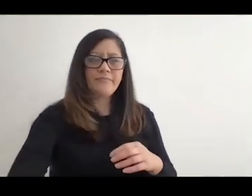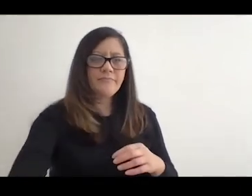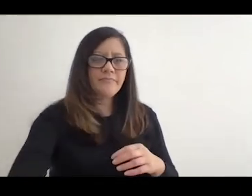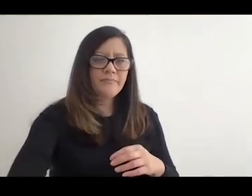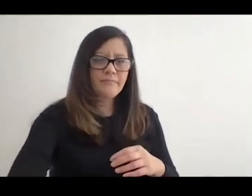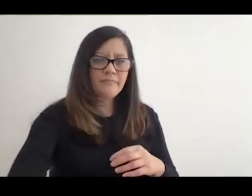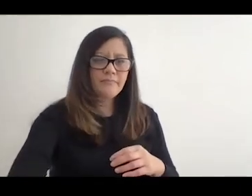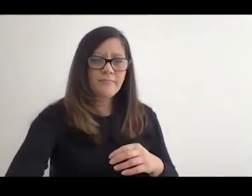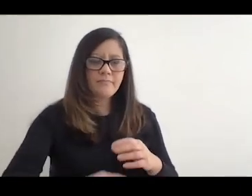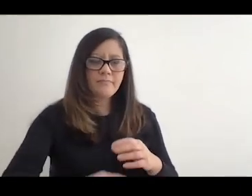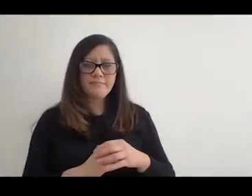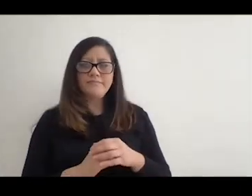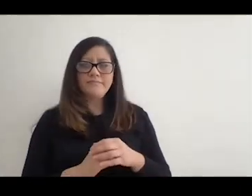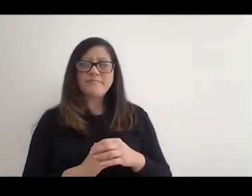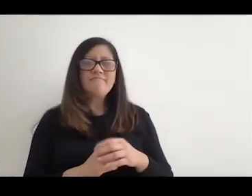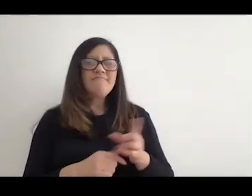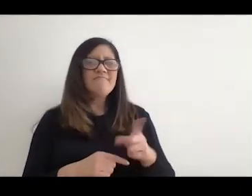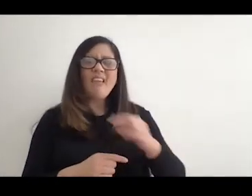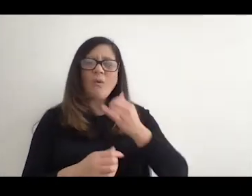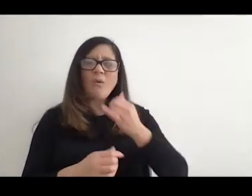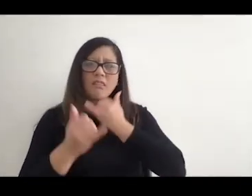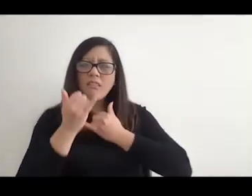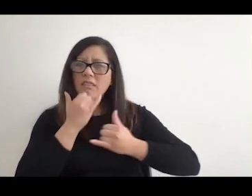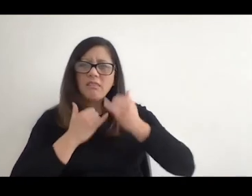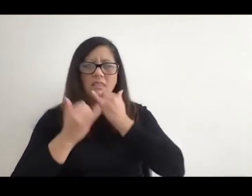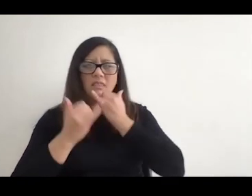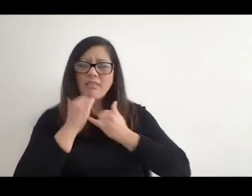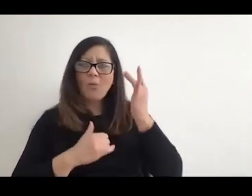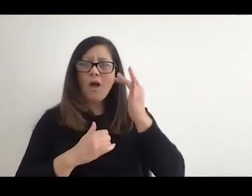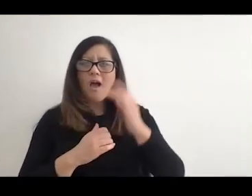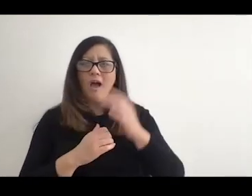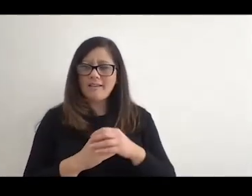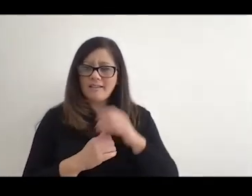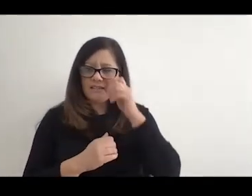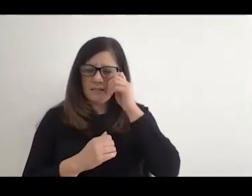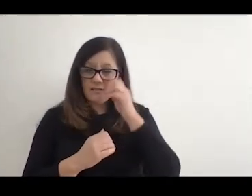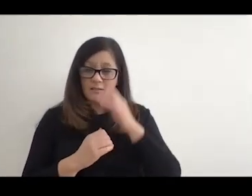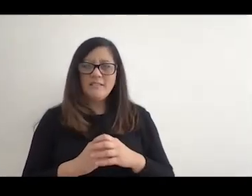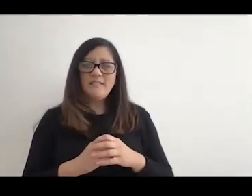human at the center of the design. Yes, there's money to be made.